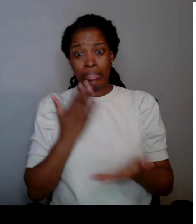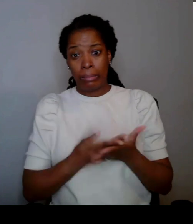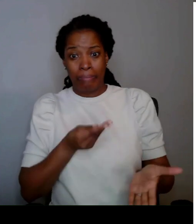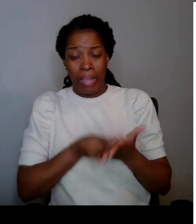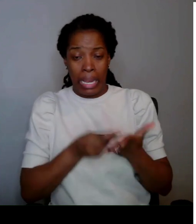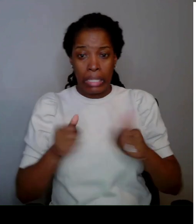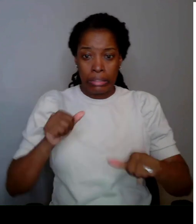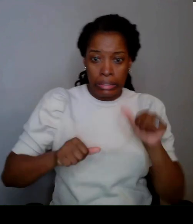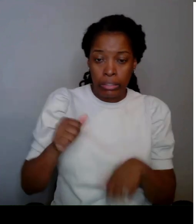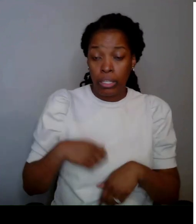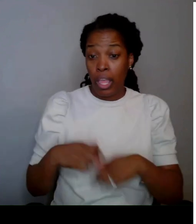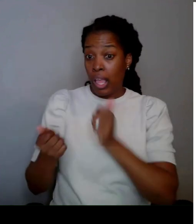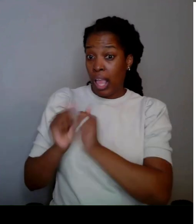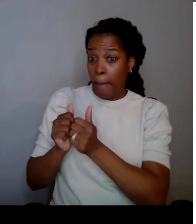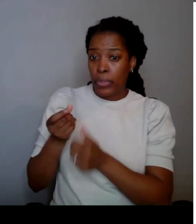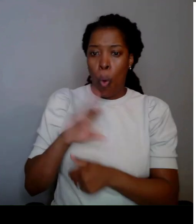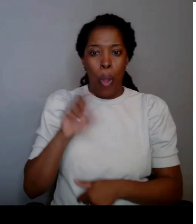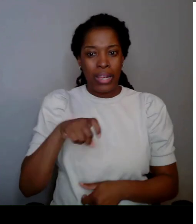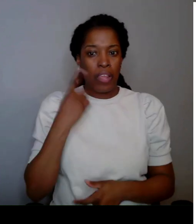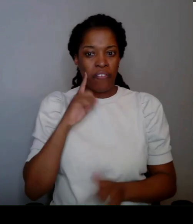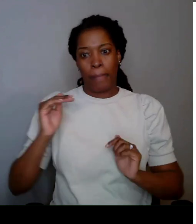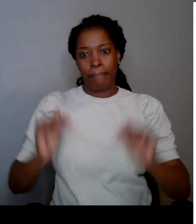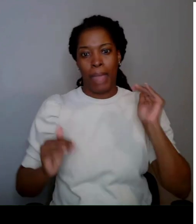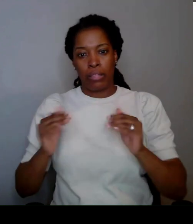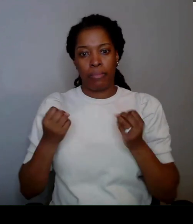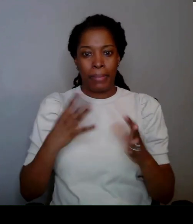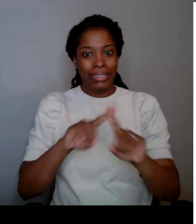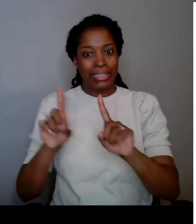But with the right support, these challenges may be managed successfully.